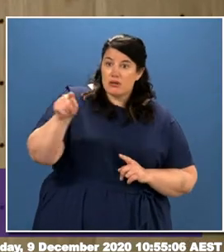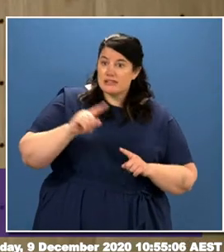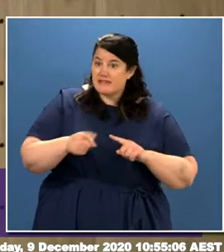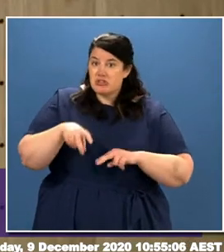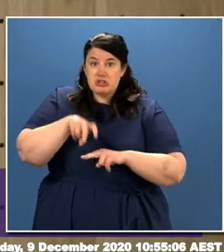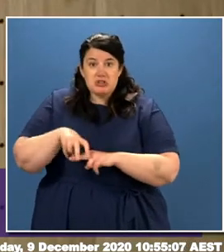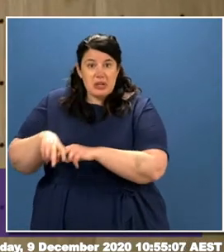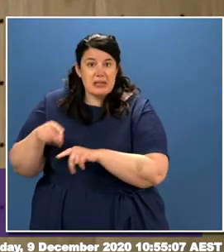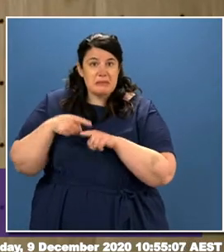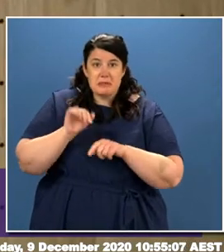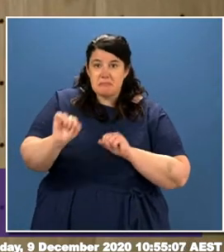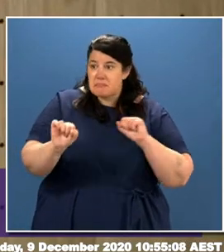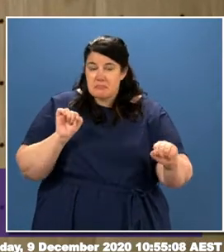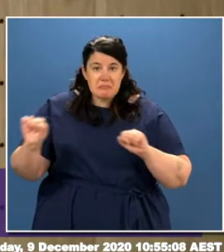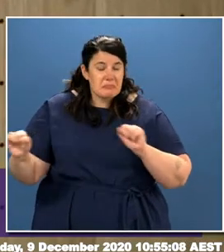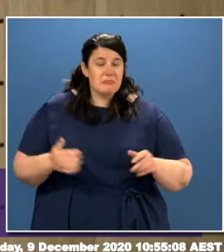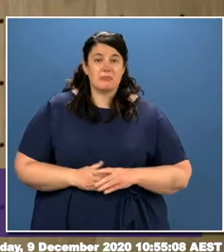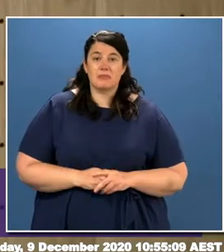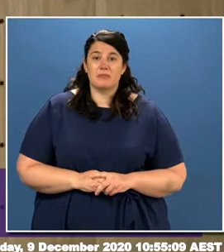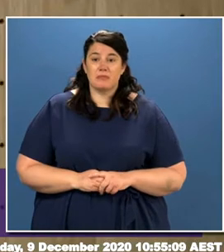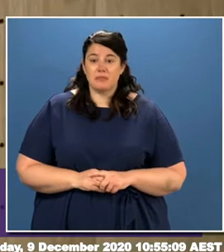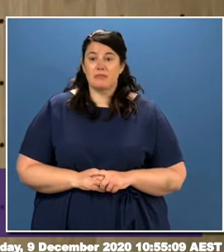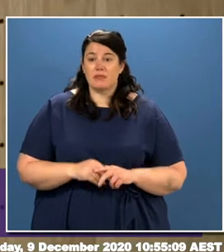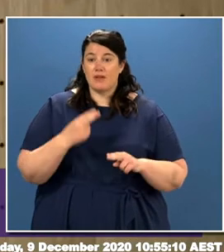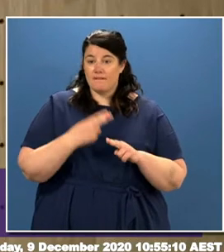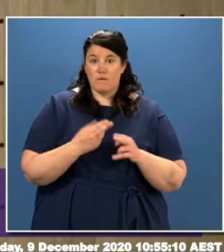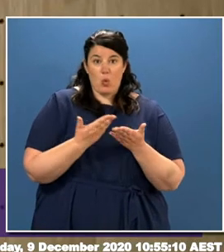You know, I think it's --- I mean, I know I personally get stuck on the